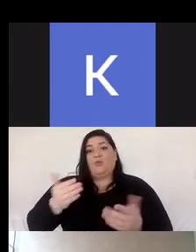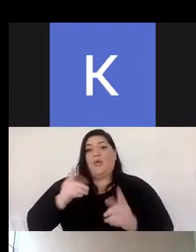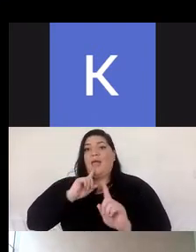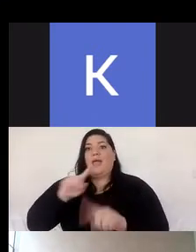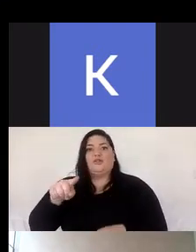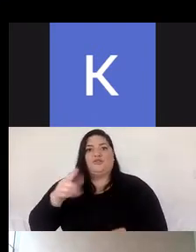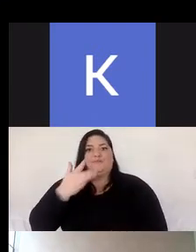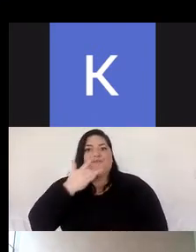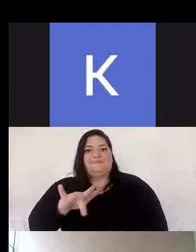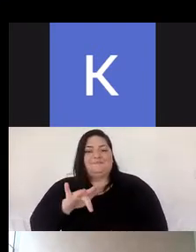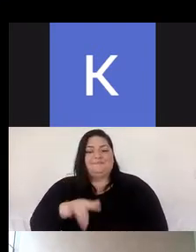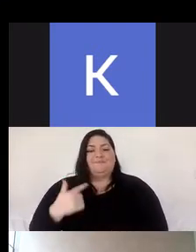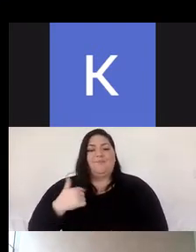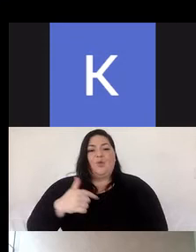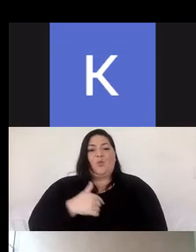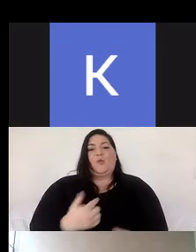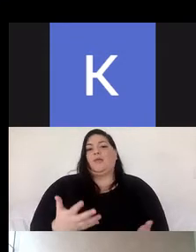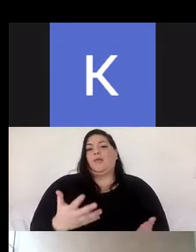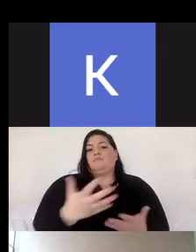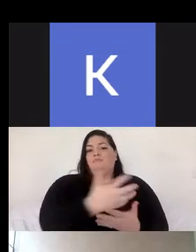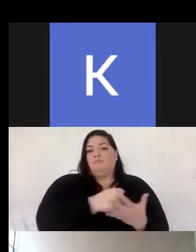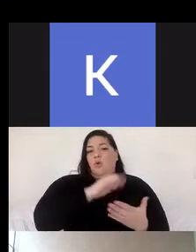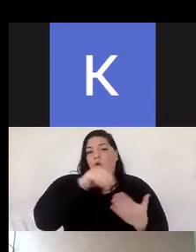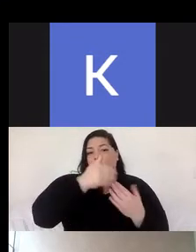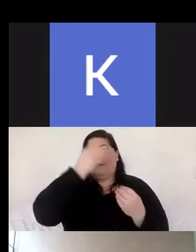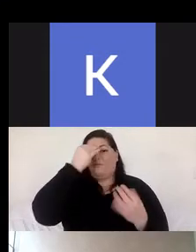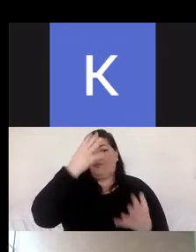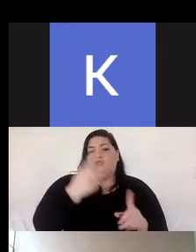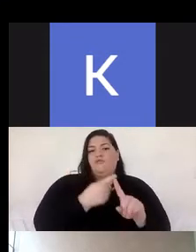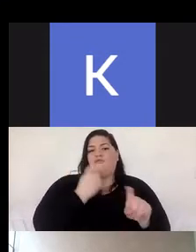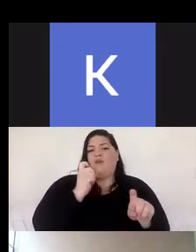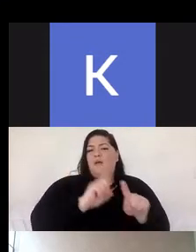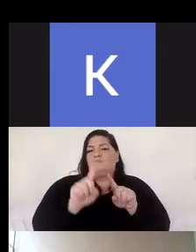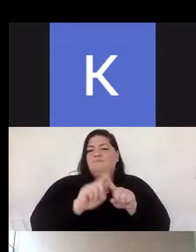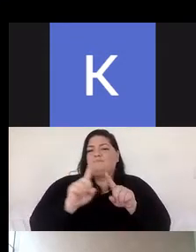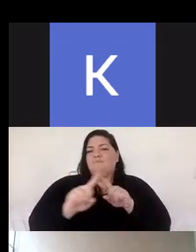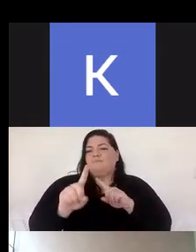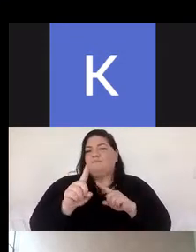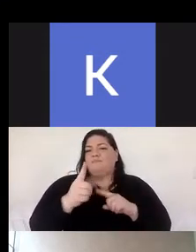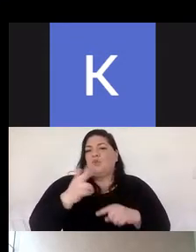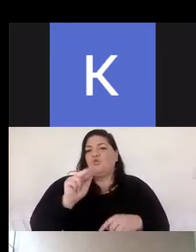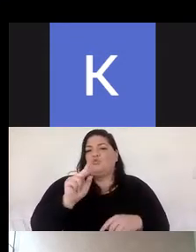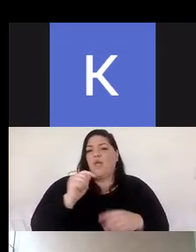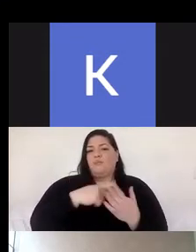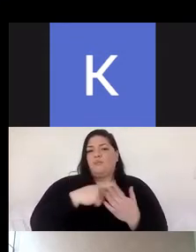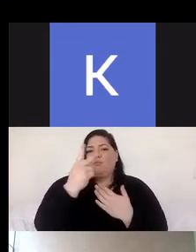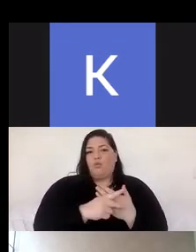And we pulled together information from a variety of discretionary grant programs and formula